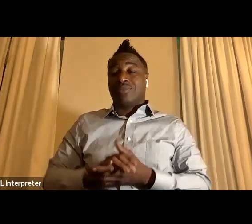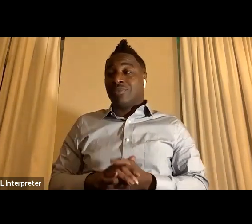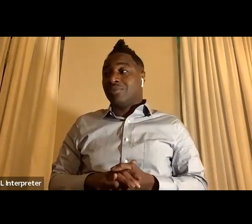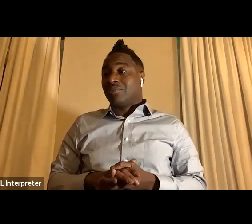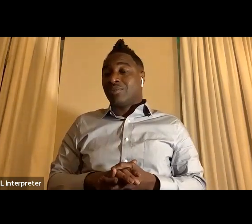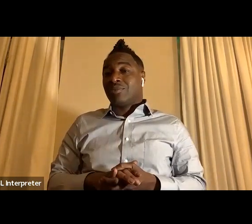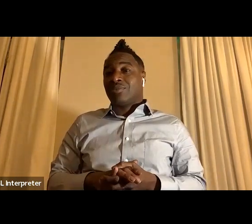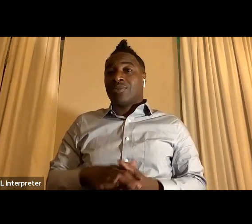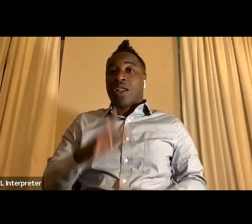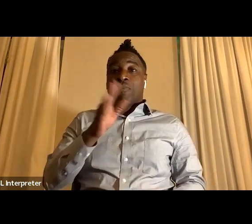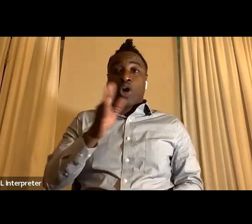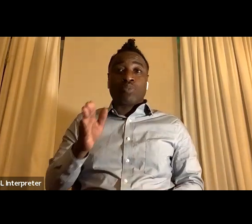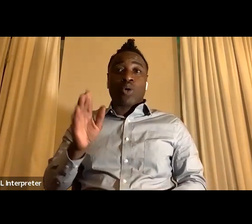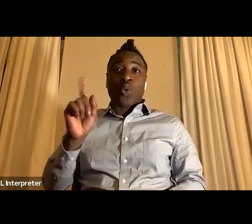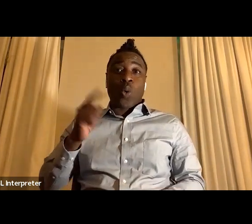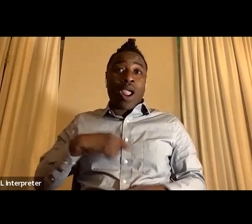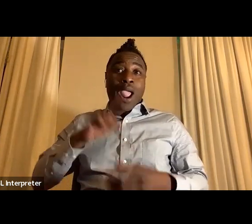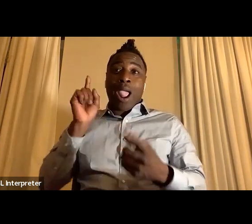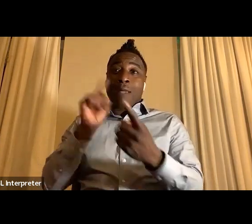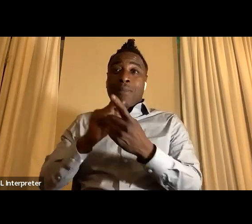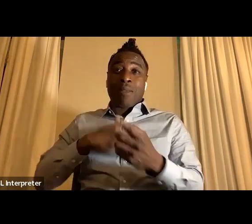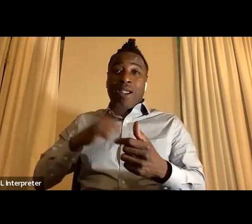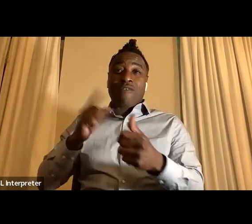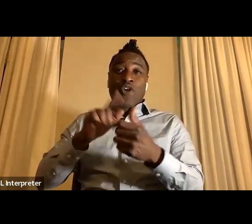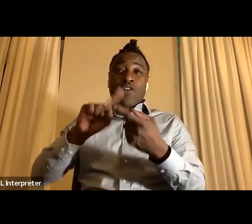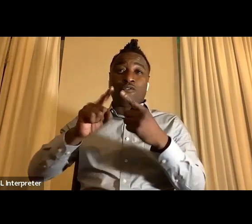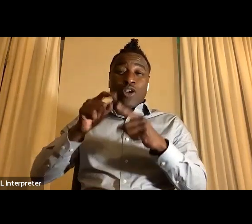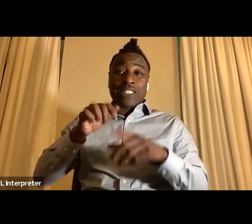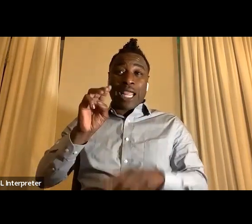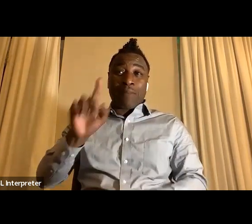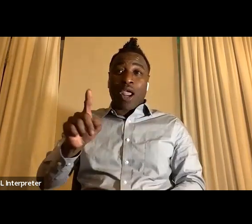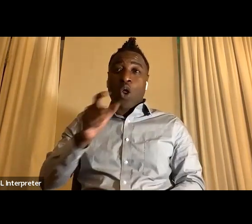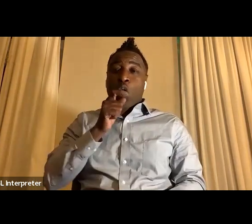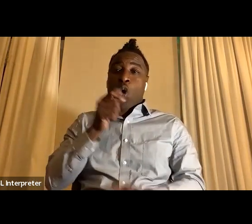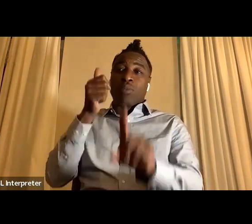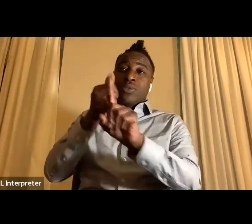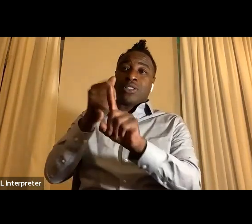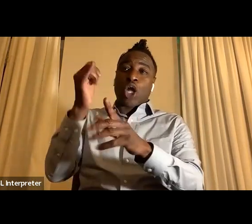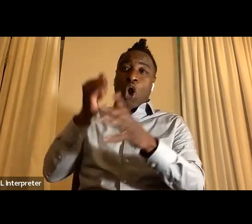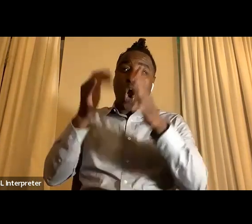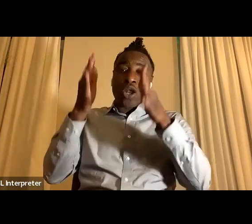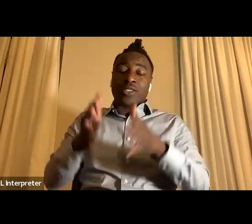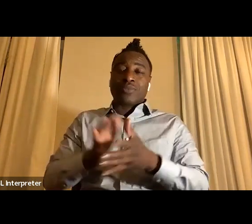my first friends in Maryland who are artists.